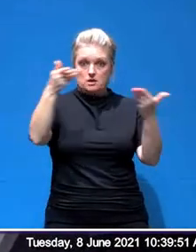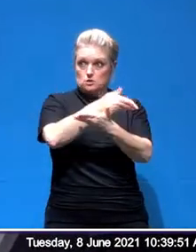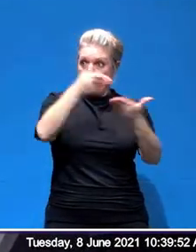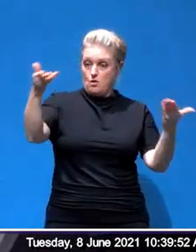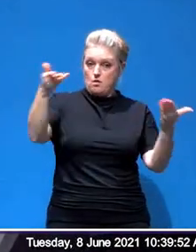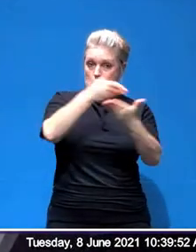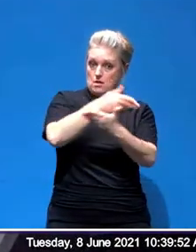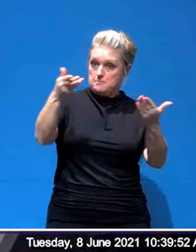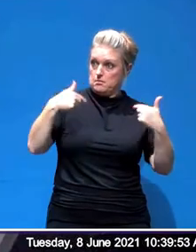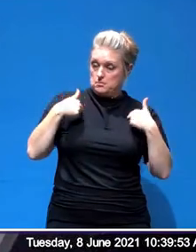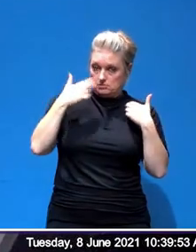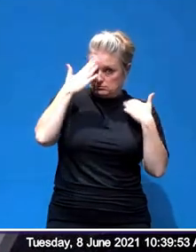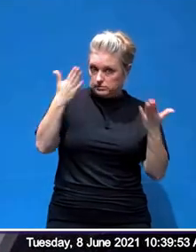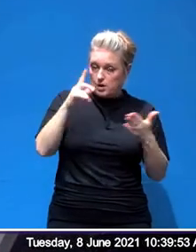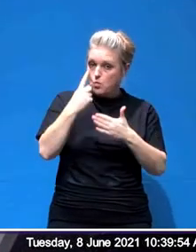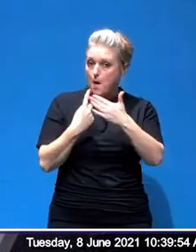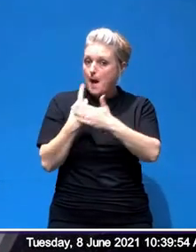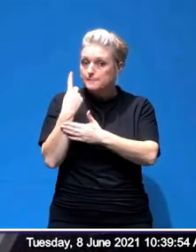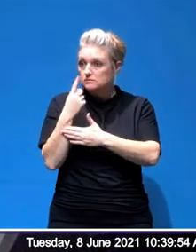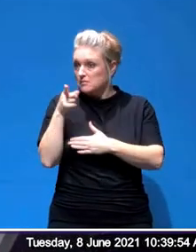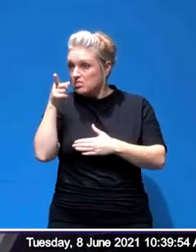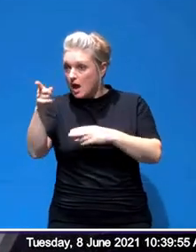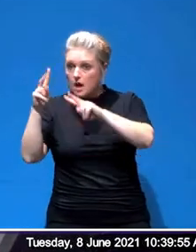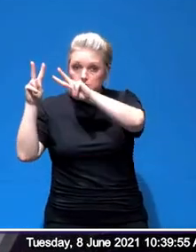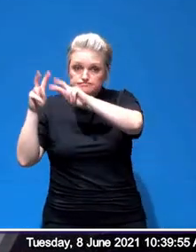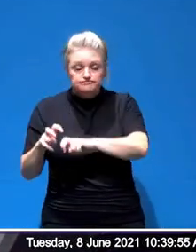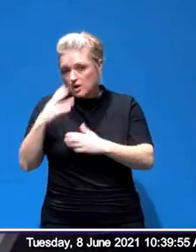the bruising was investigated.